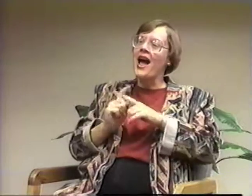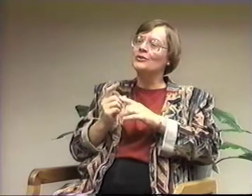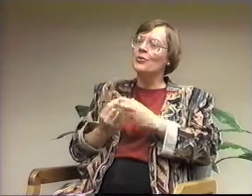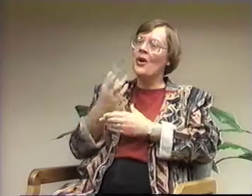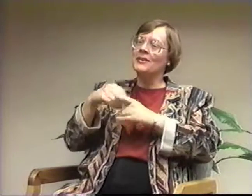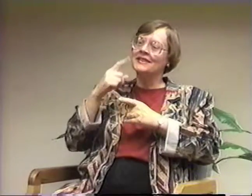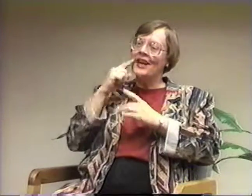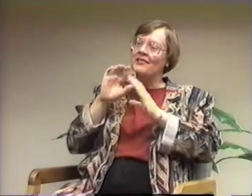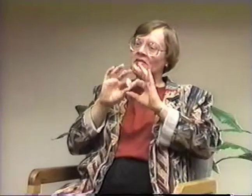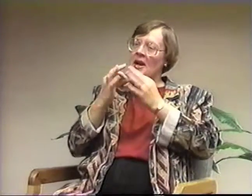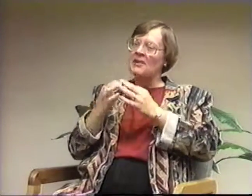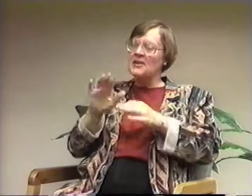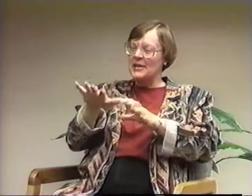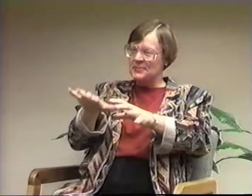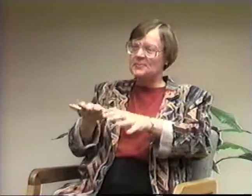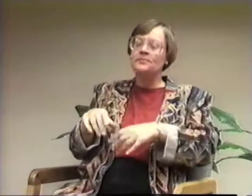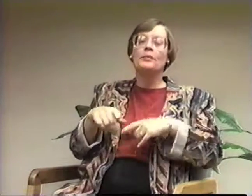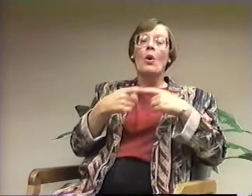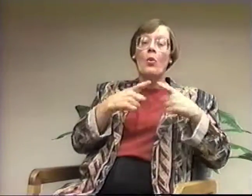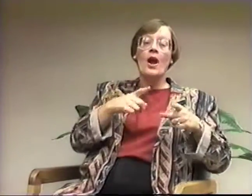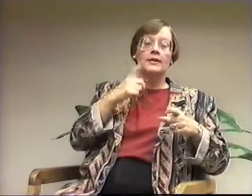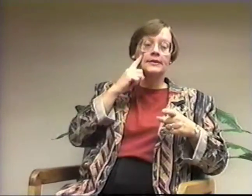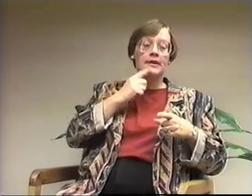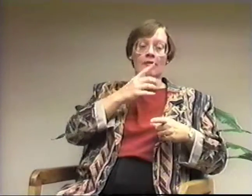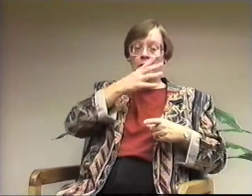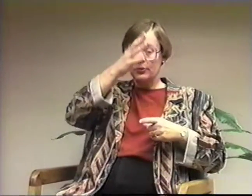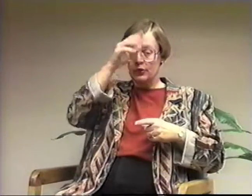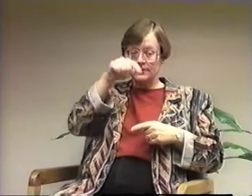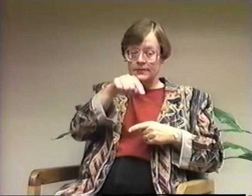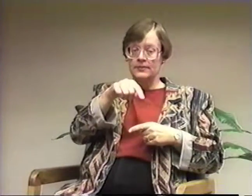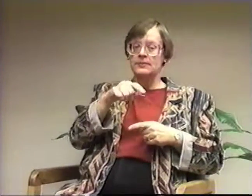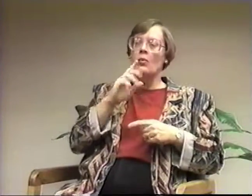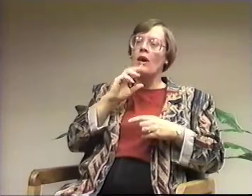and share those experiences in a Deaf family.